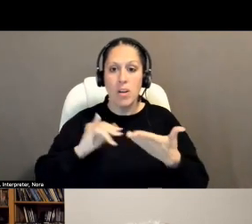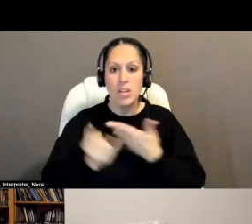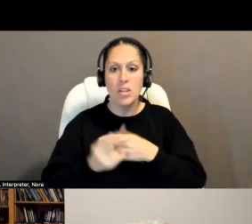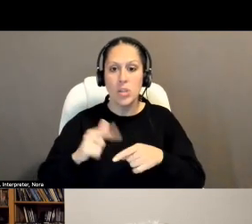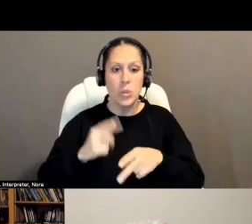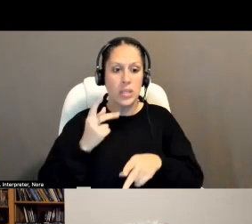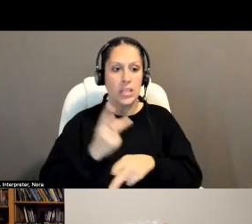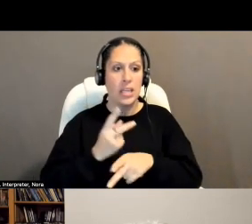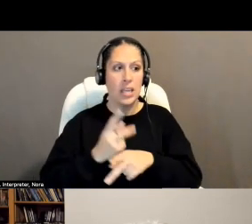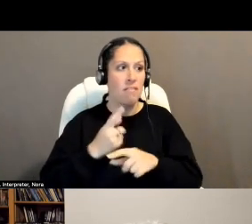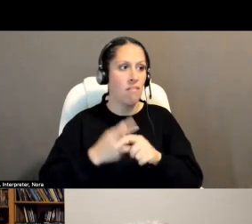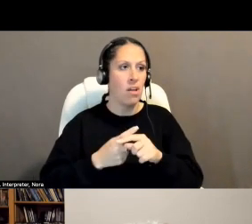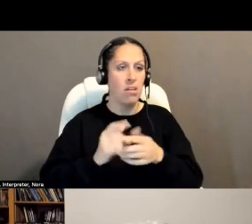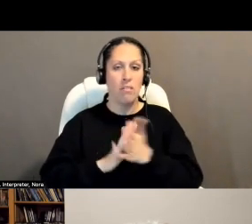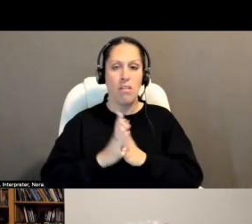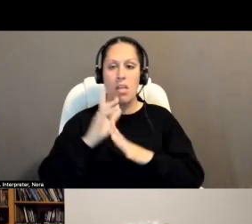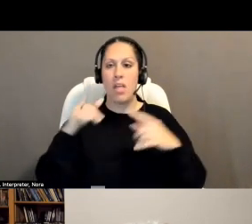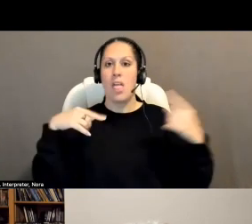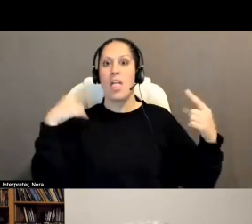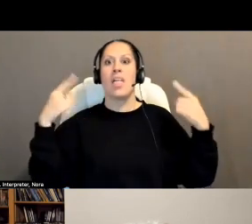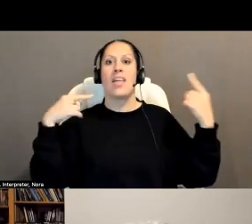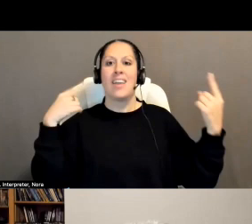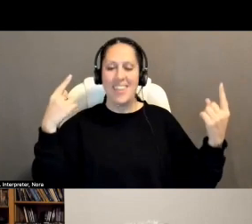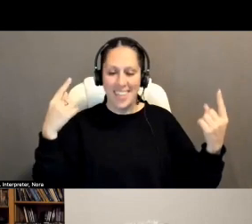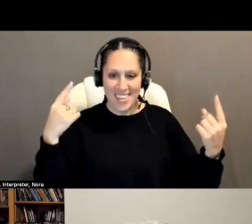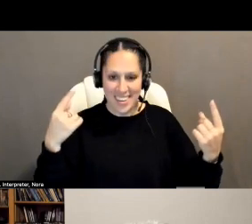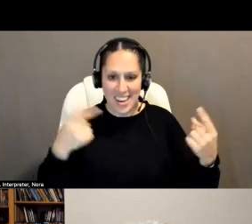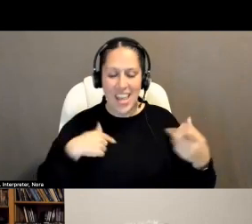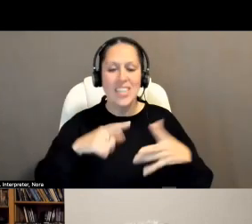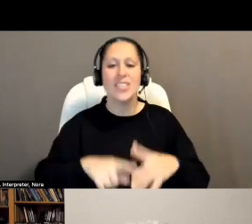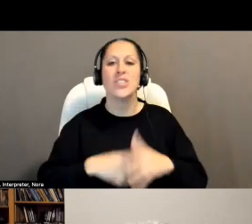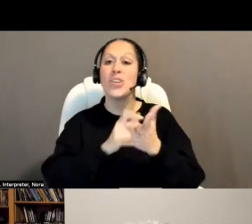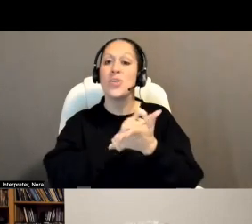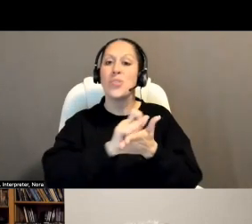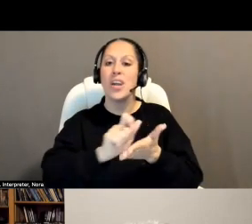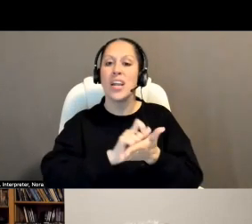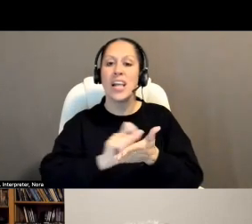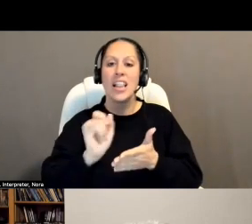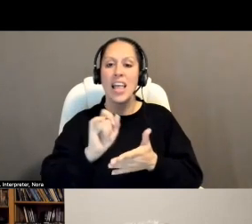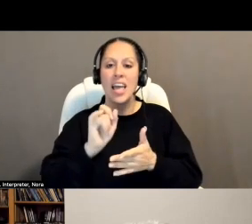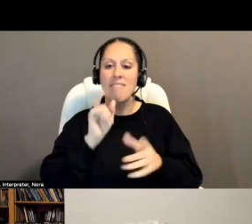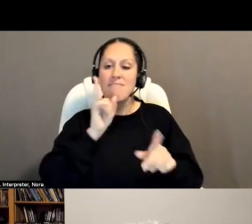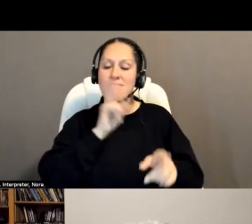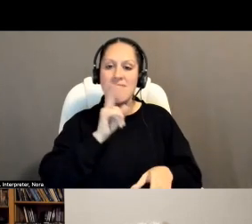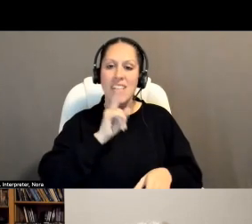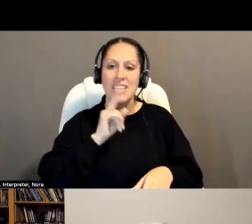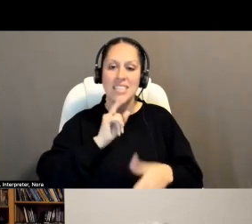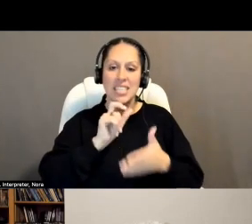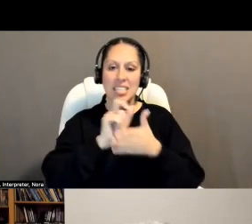going insane was, um, I started writing like a Fantasy Encyclopedia of a made-up world,